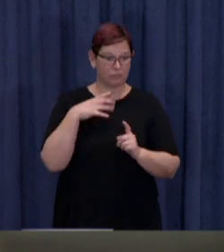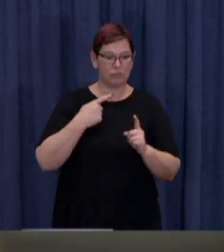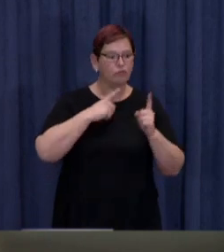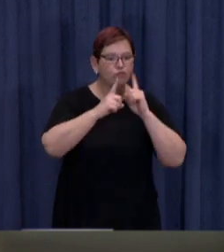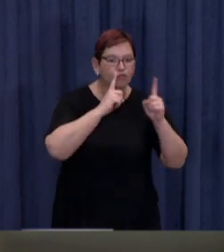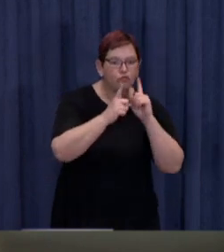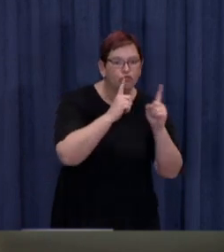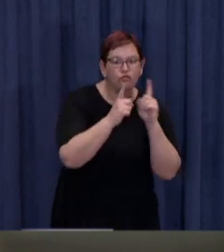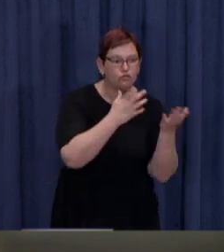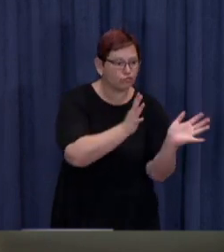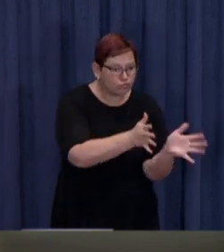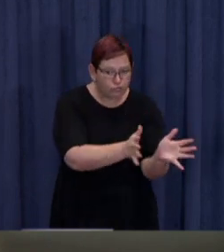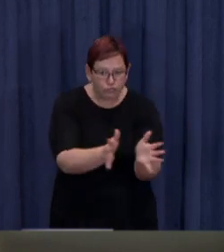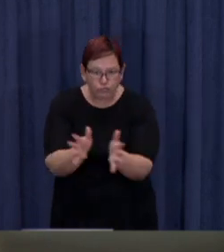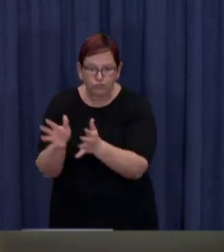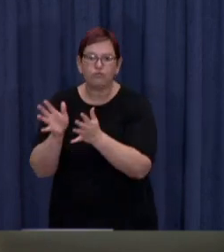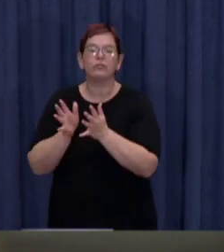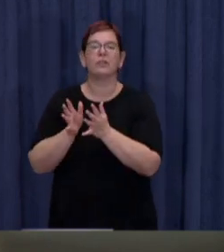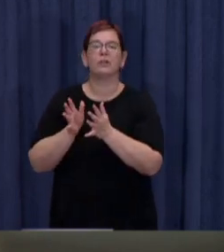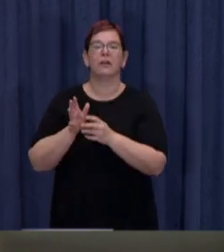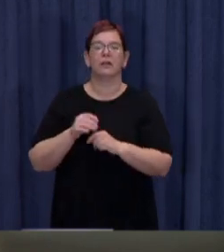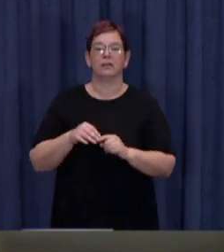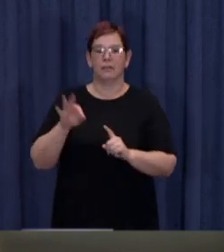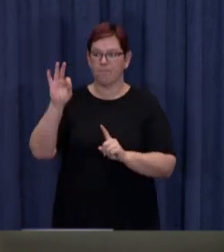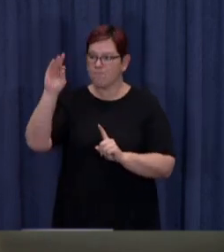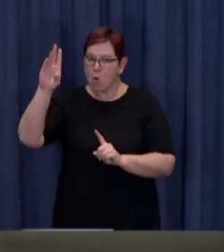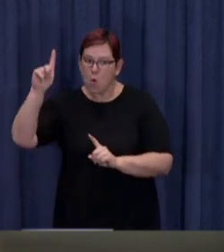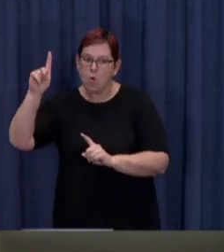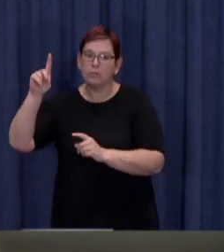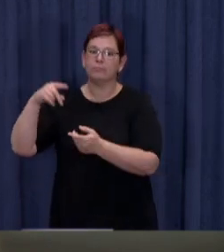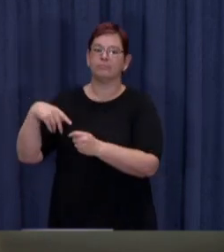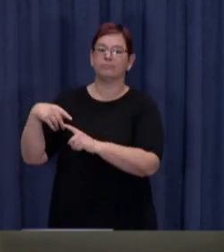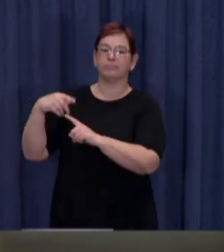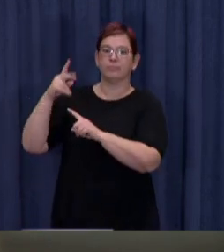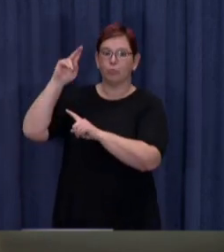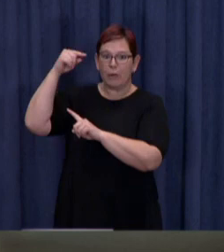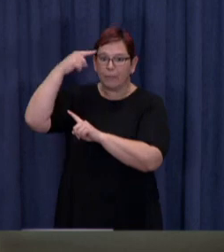[French language spoken]